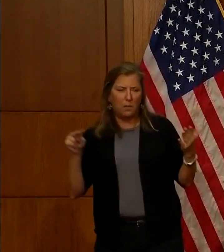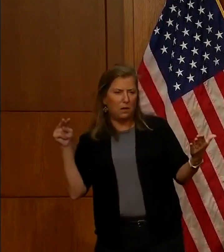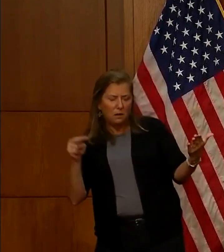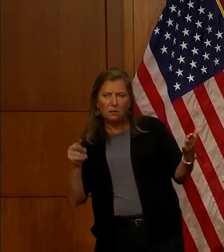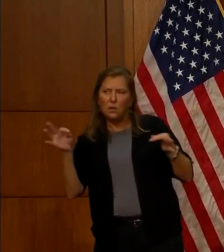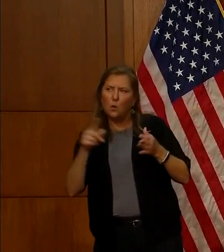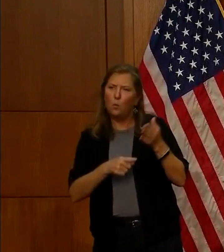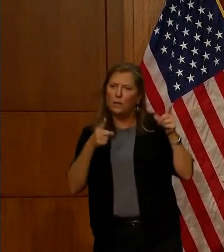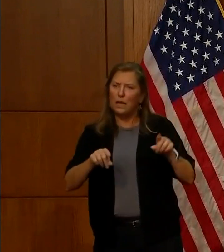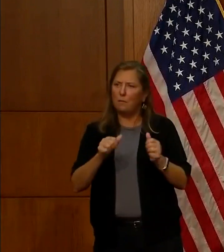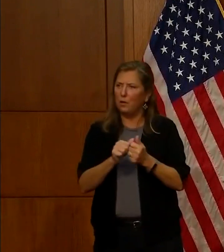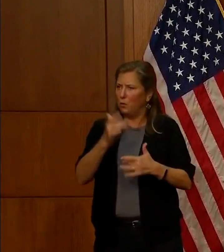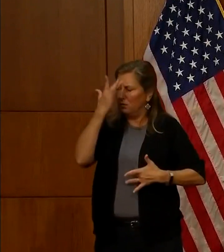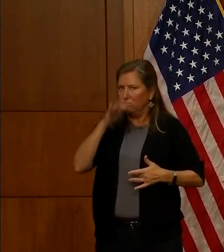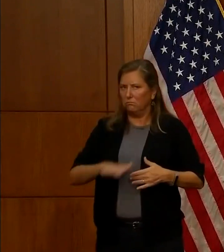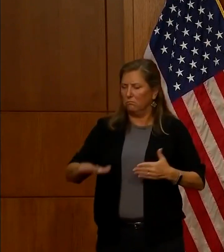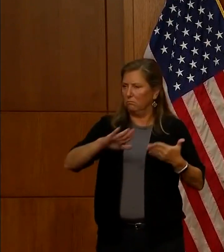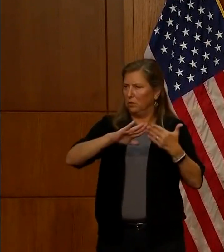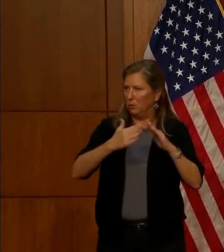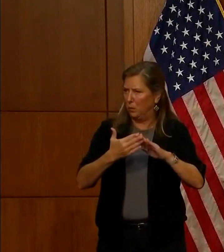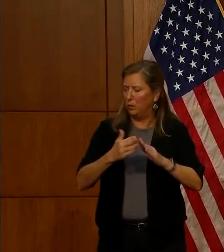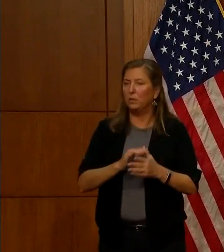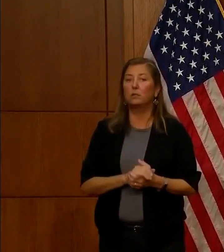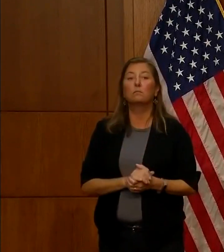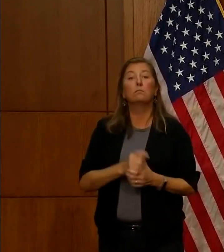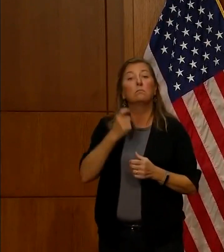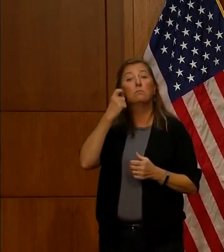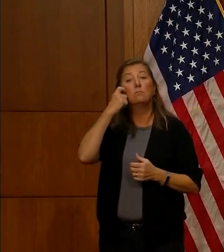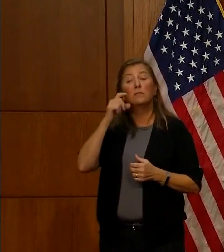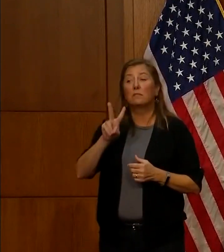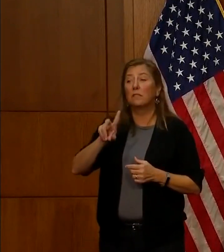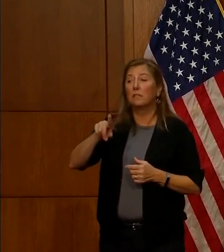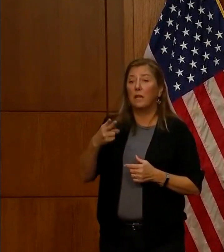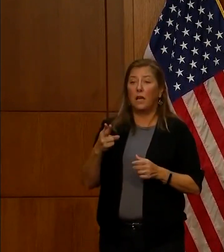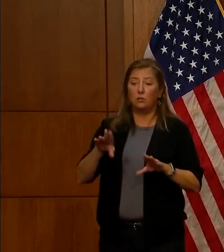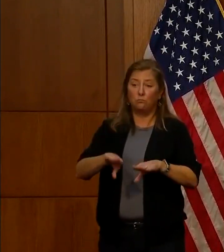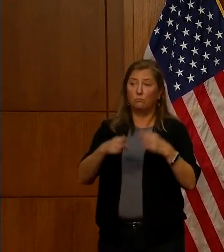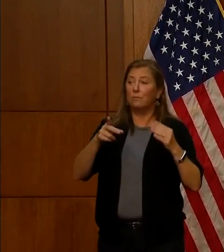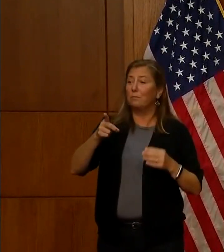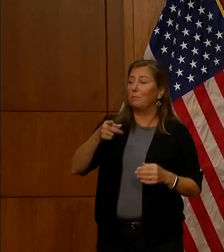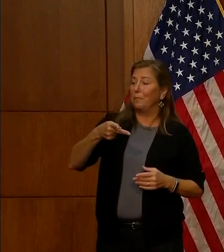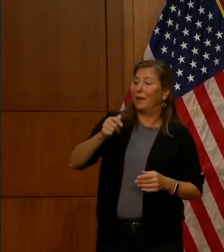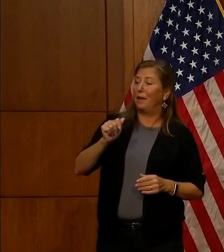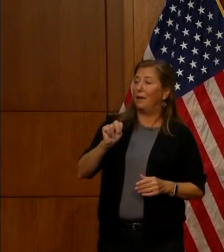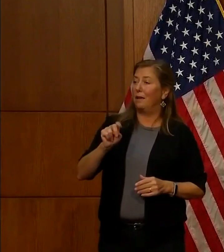EXPLAIN TO THE PUBLIC WHAT IS HAPPENING WITH THE DISEASE. IN